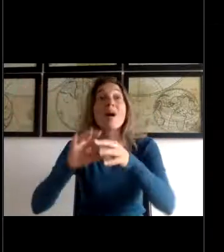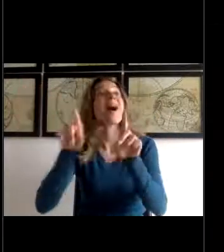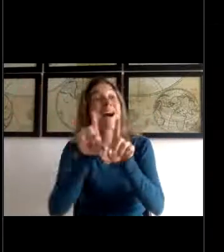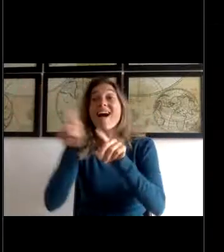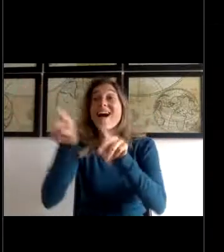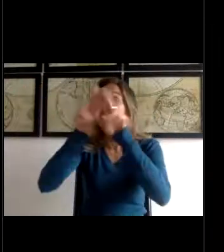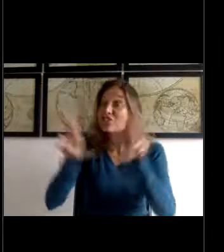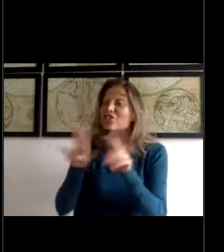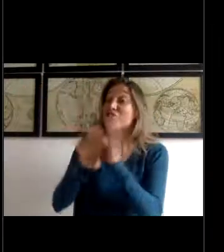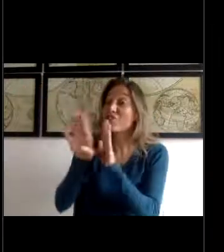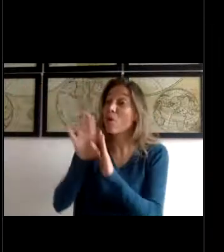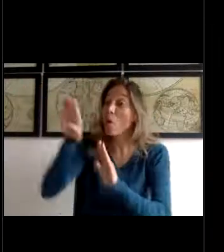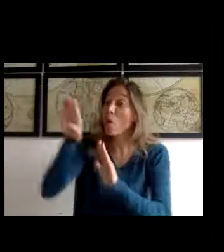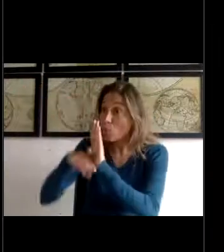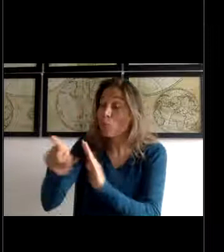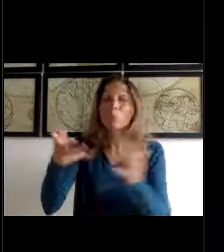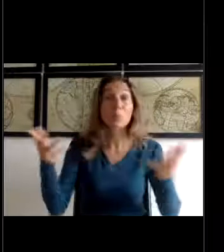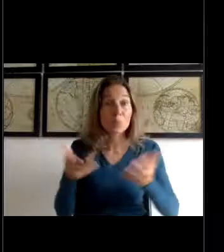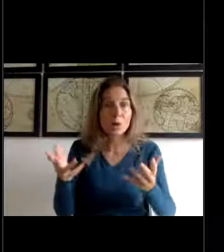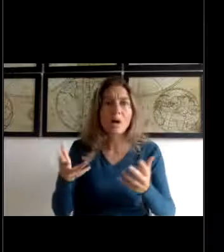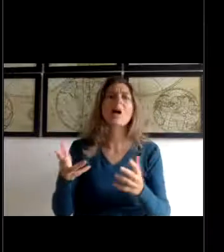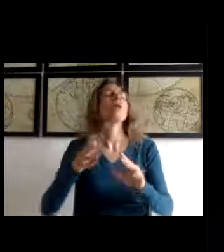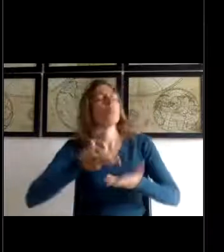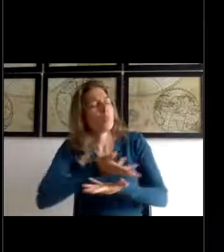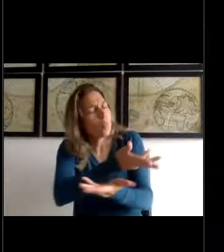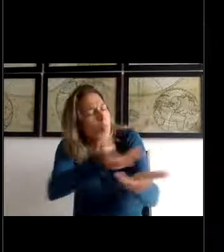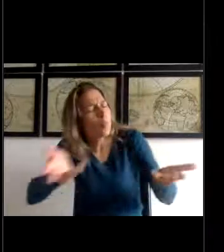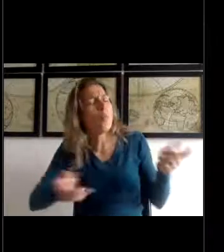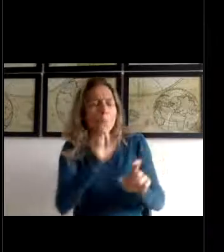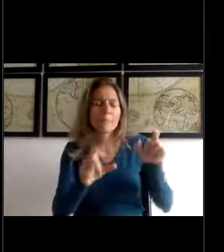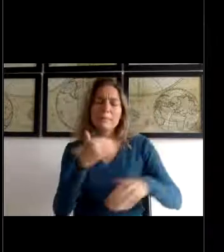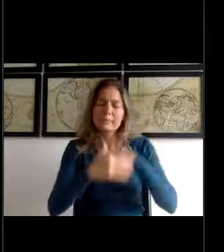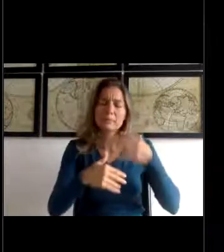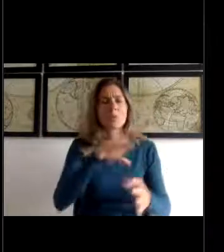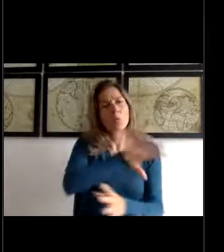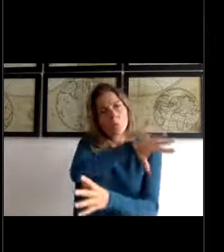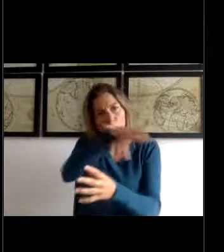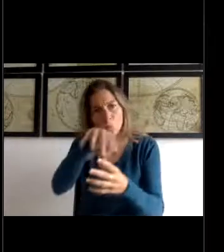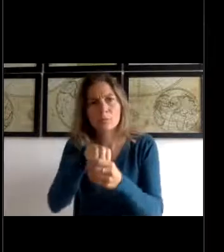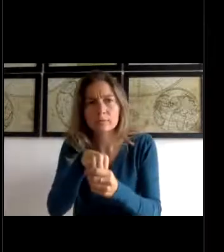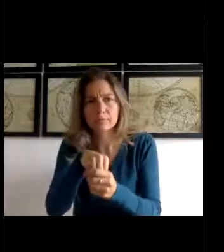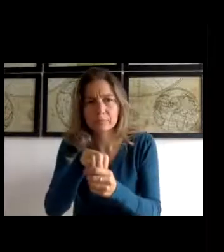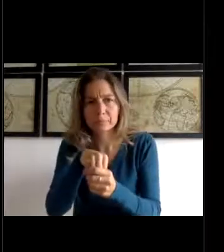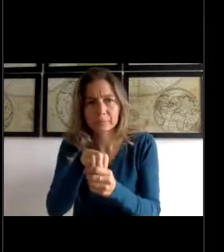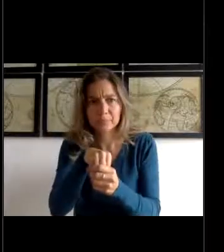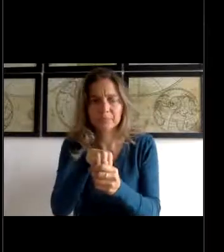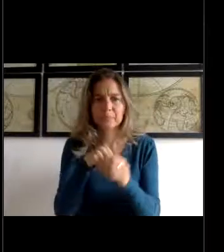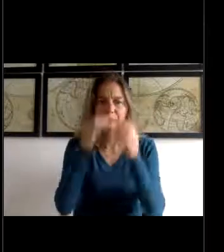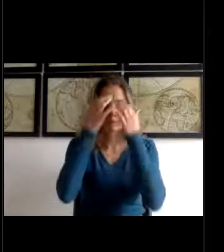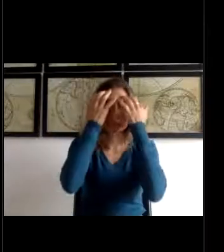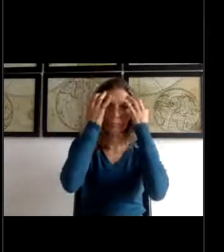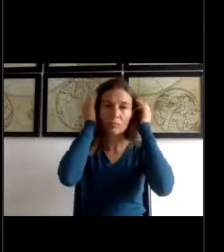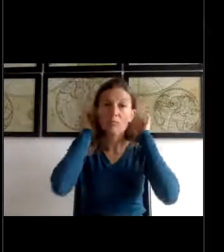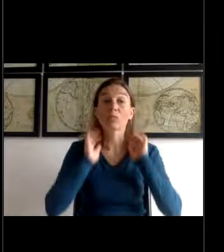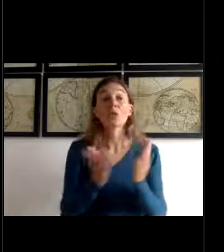it's inclusive of all and accessible to persons with disabilities. This very much includes international volunteer services